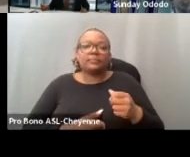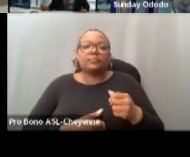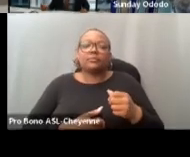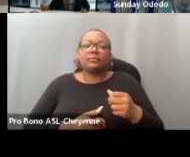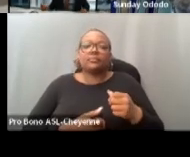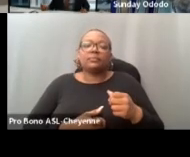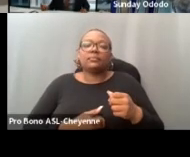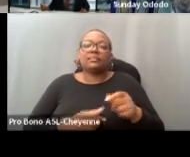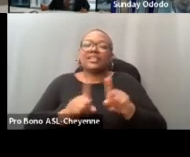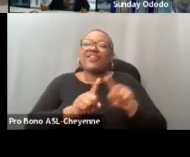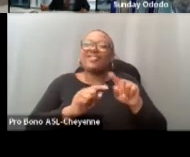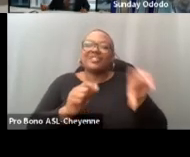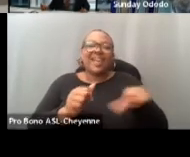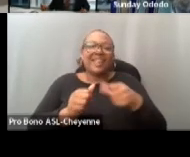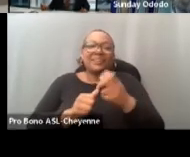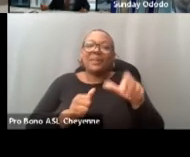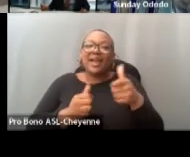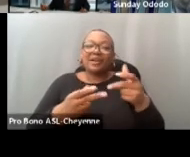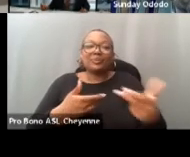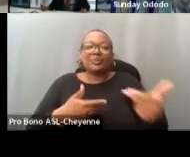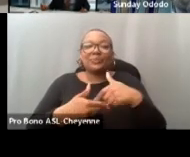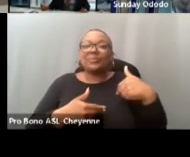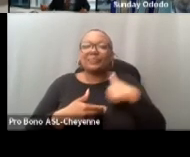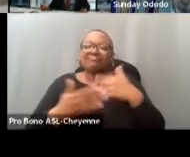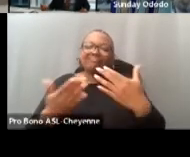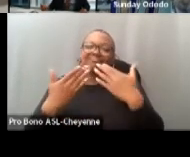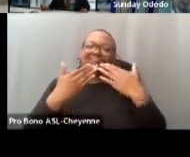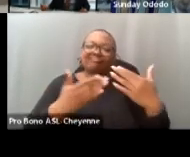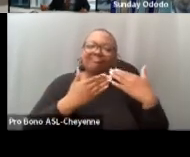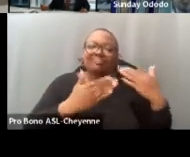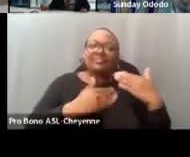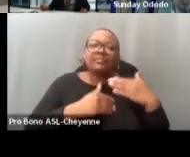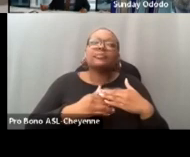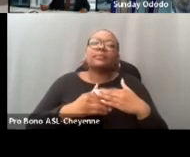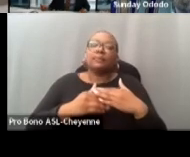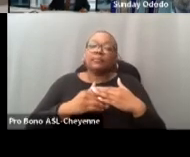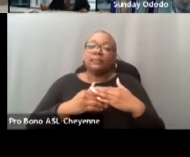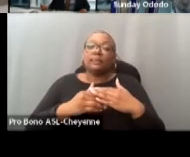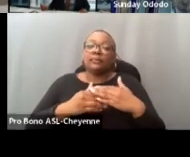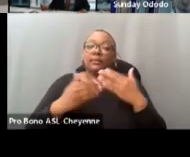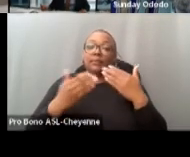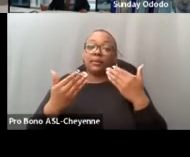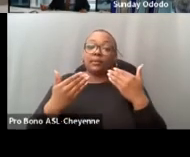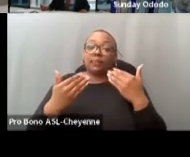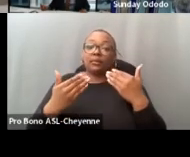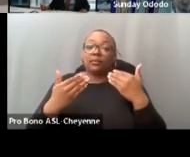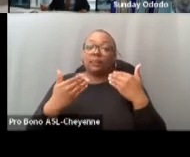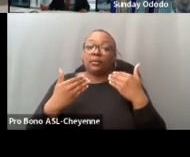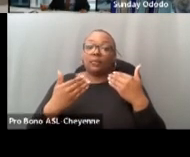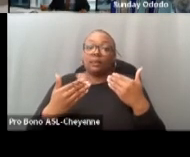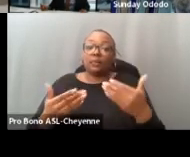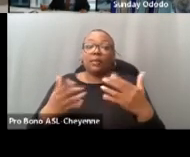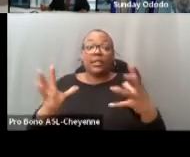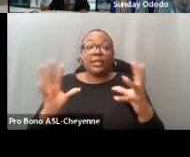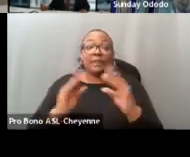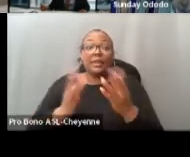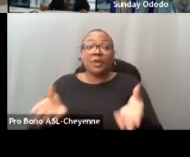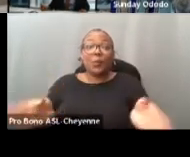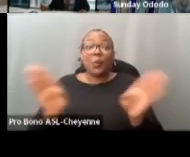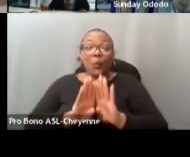as well as the participants today. And I'm gonna draw the meeting to close and-